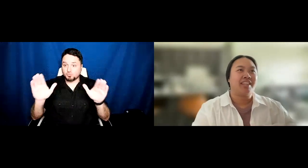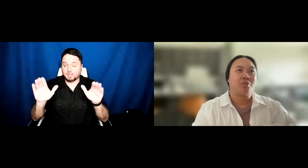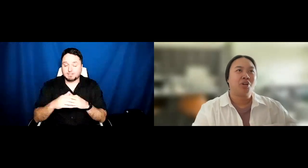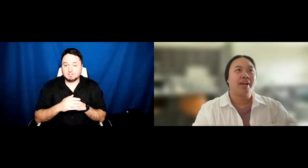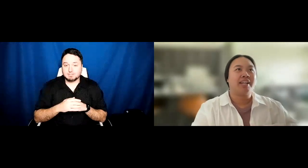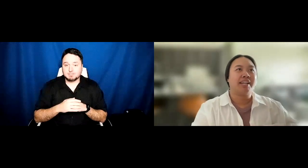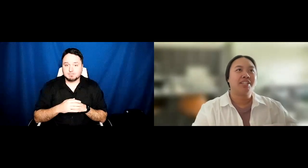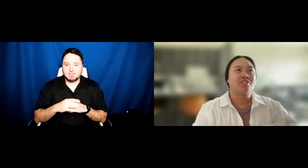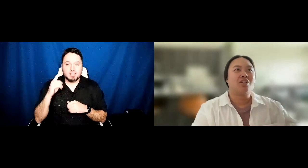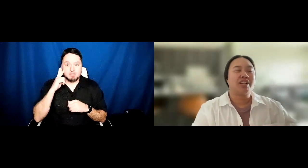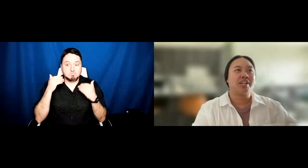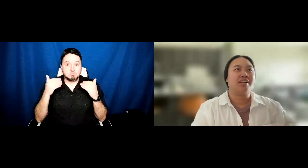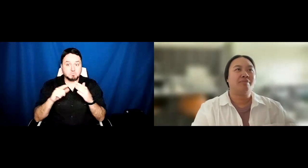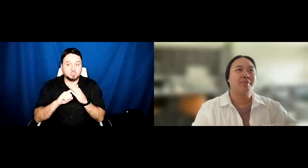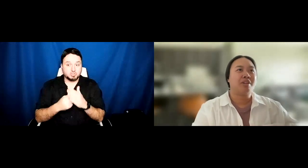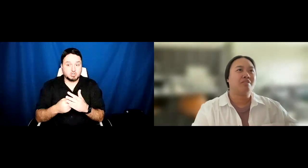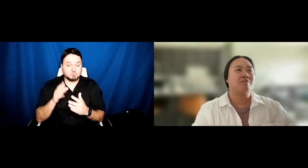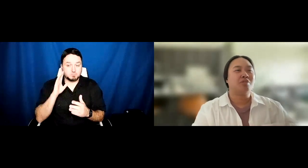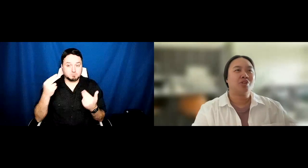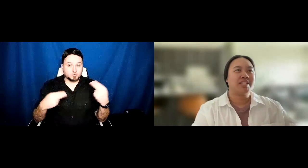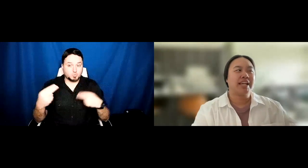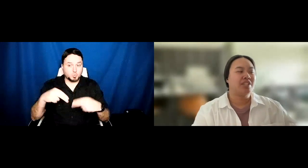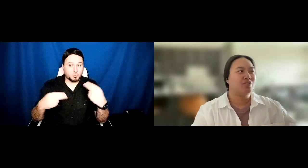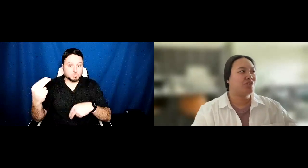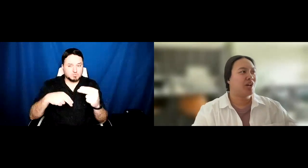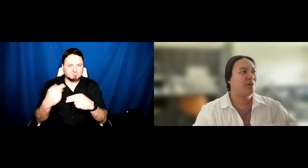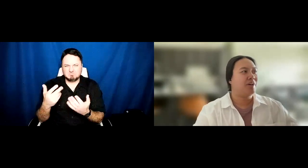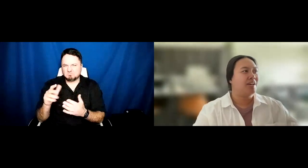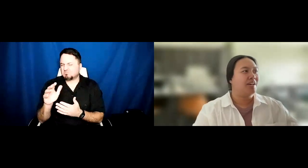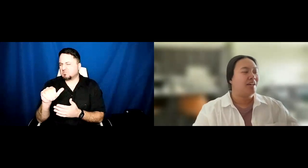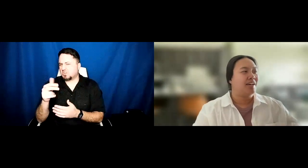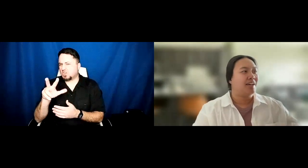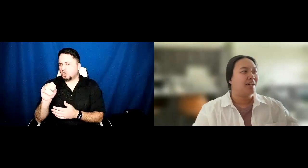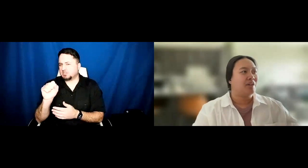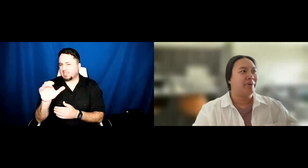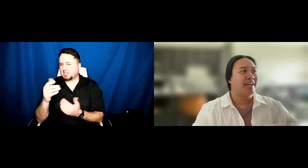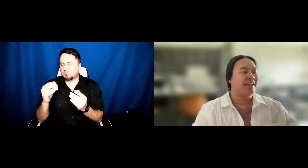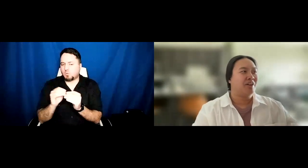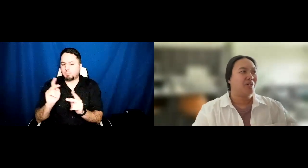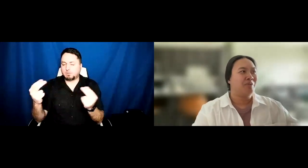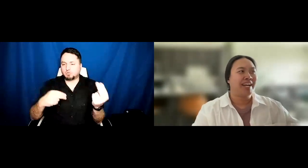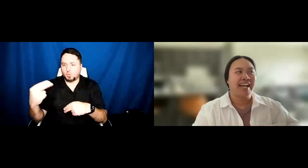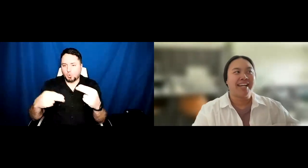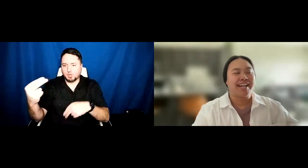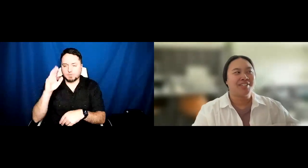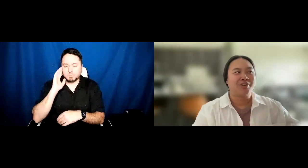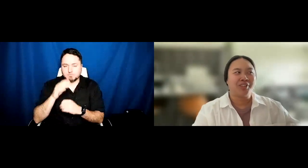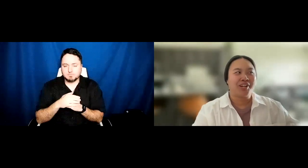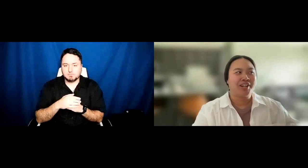I think we'll go ahead and get started maybe in 30 seconds or so. But what I had asked earlier,